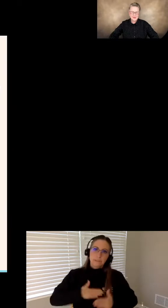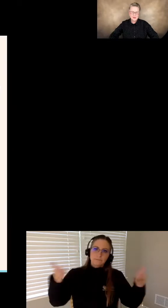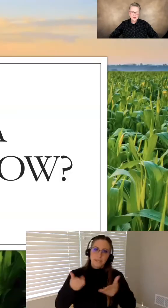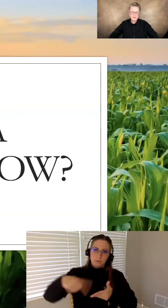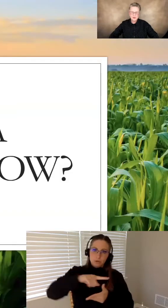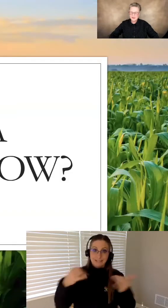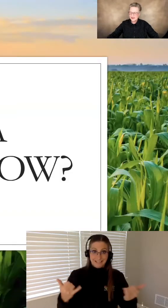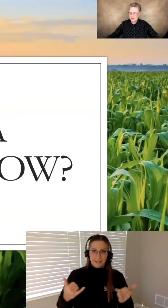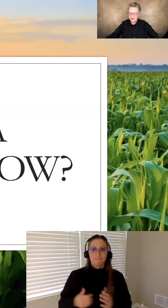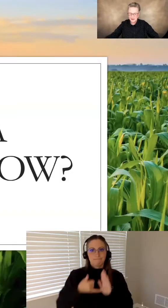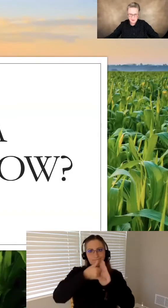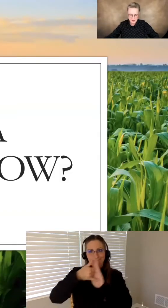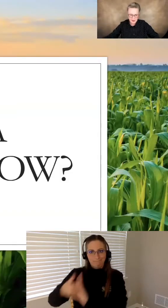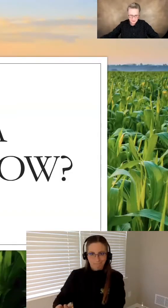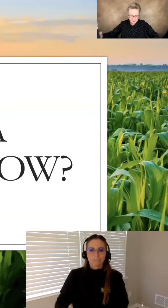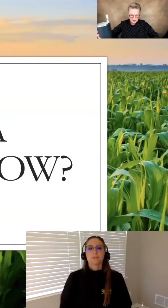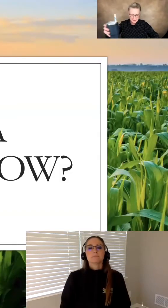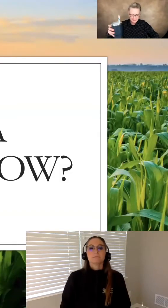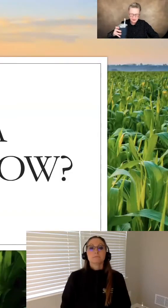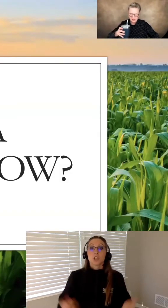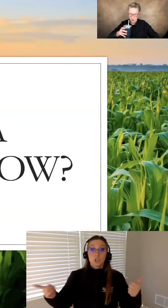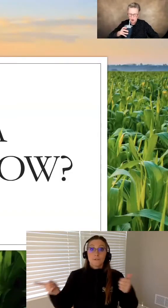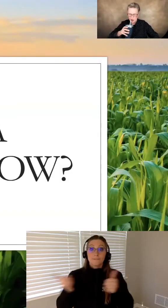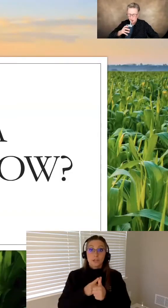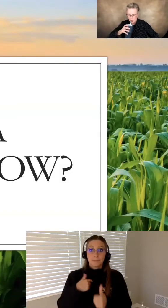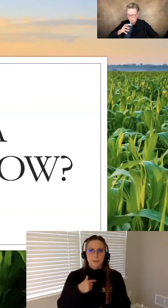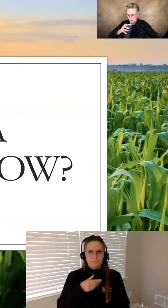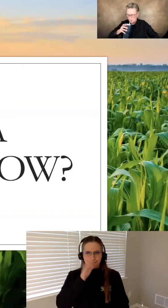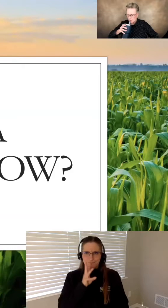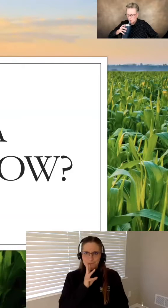so the first thing, first I'm going to take a little sip of water